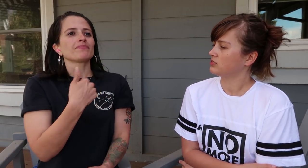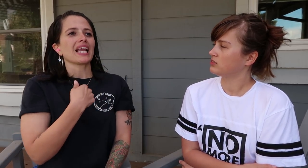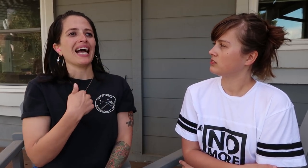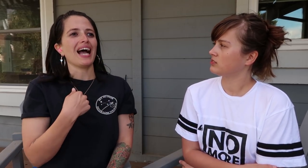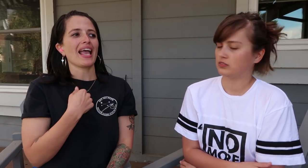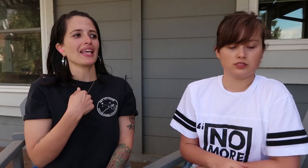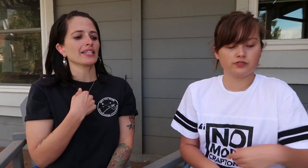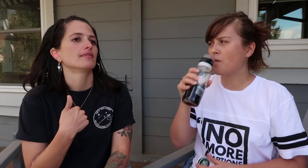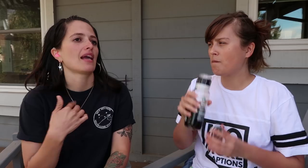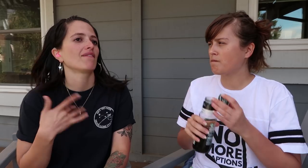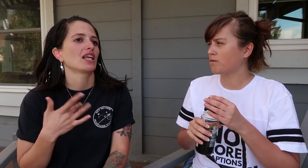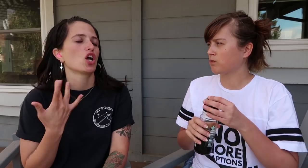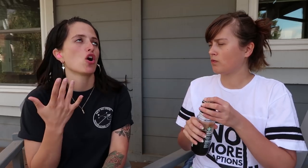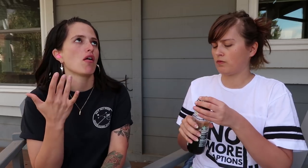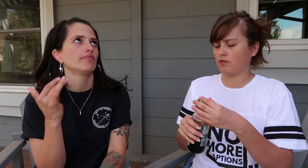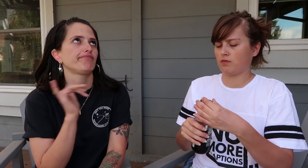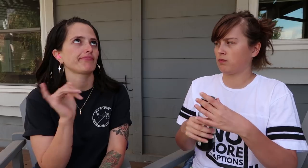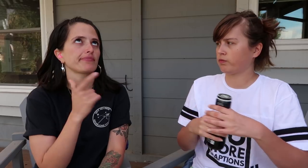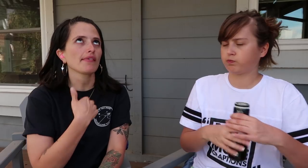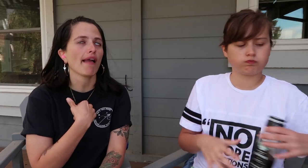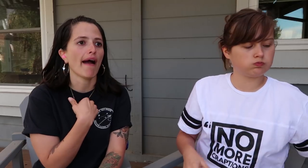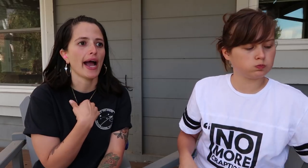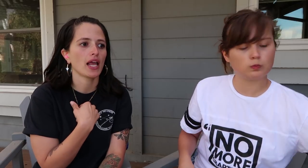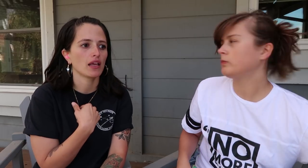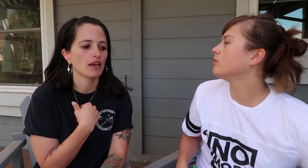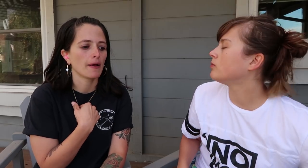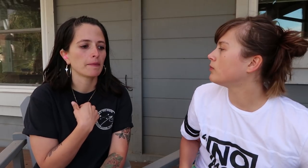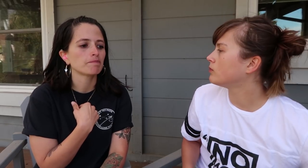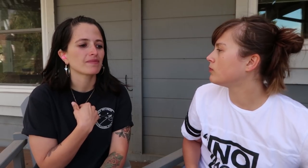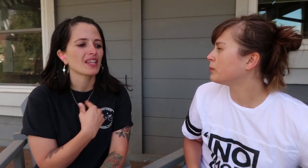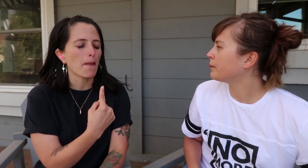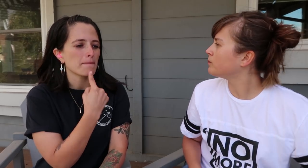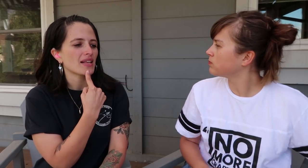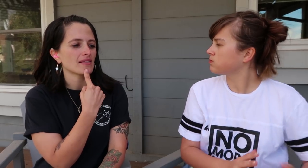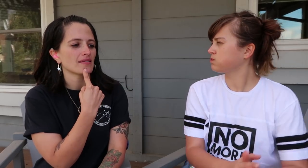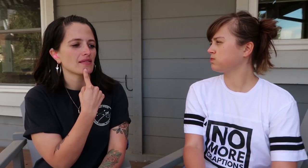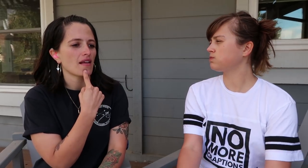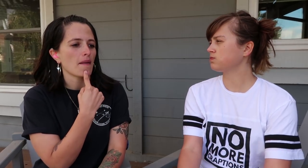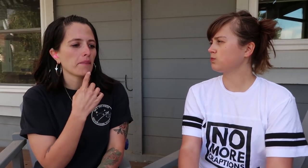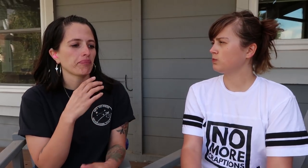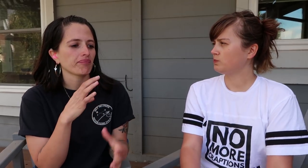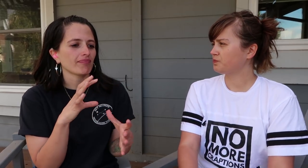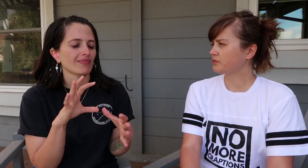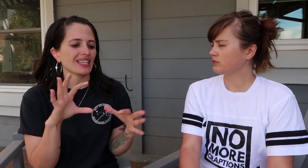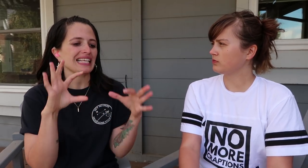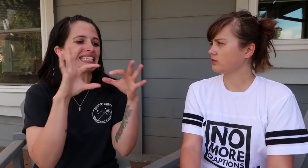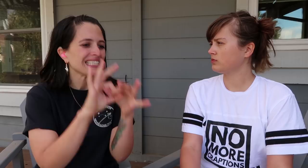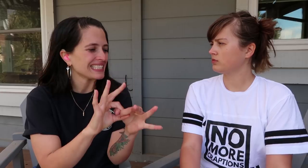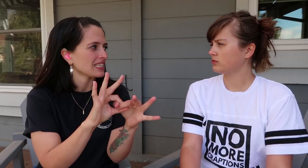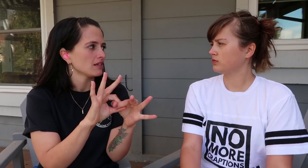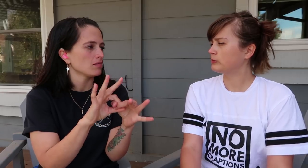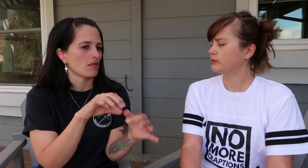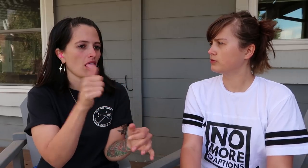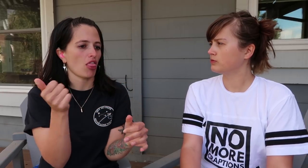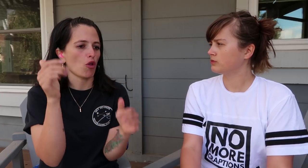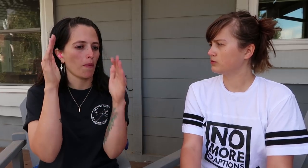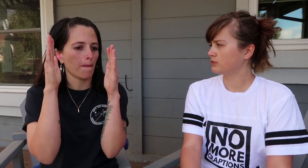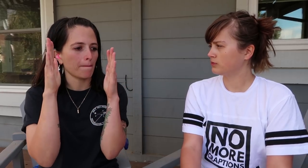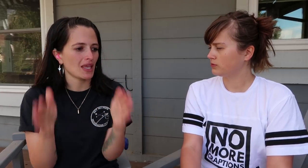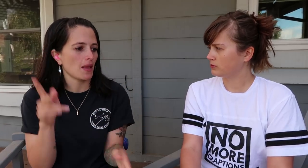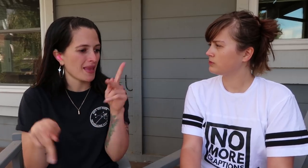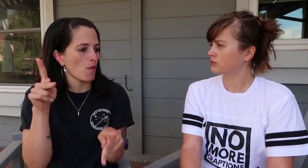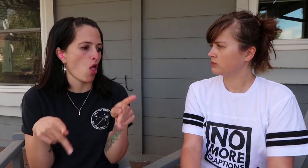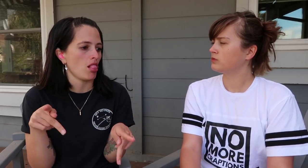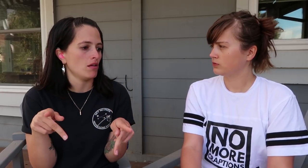I feel like I miss really connecting with other people.